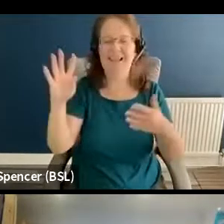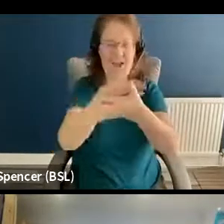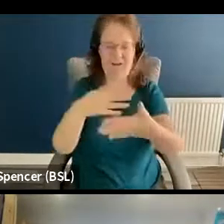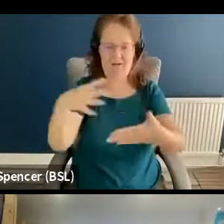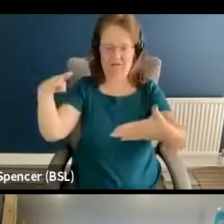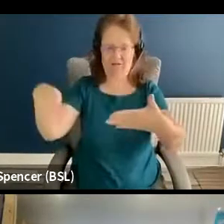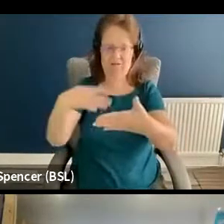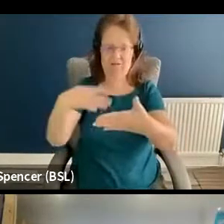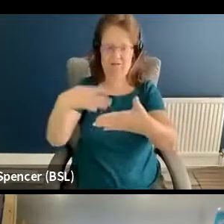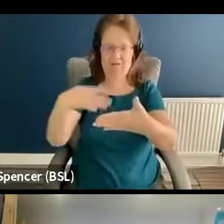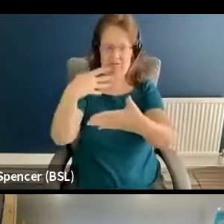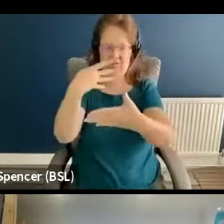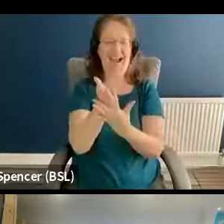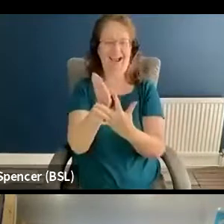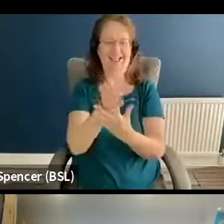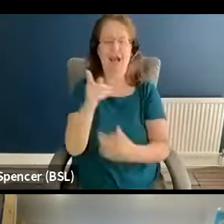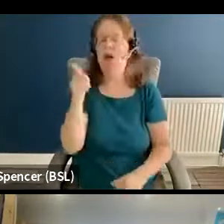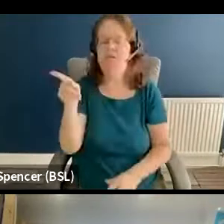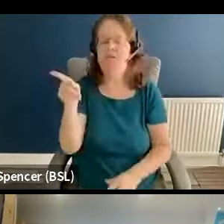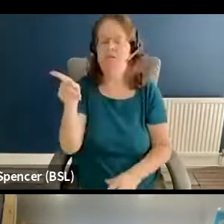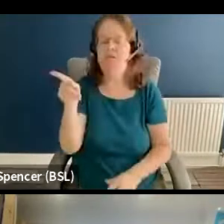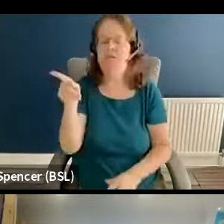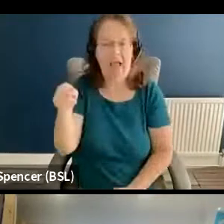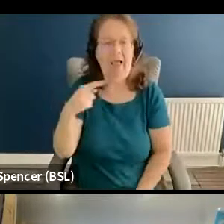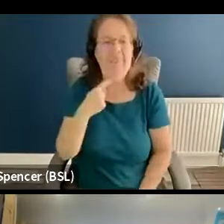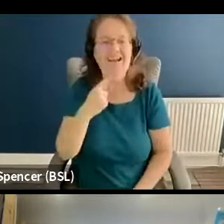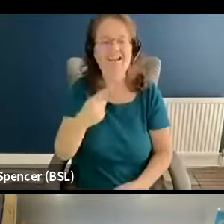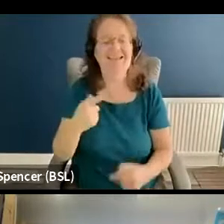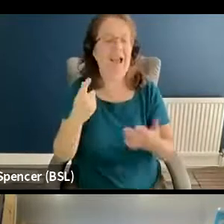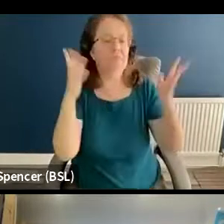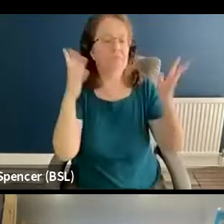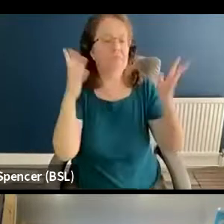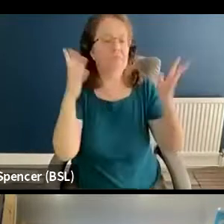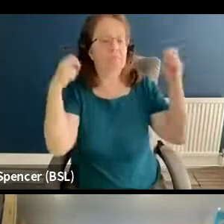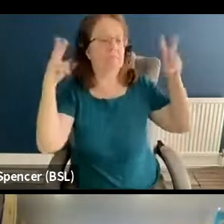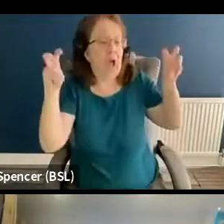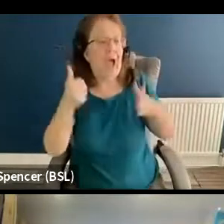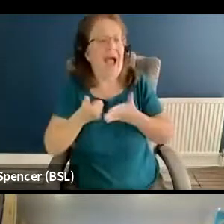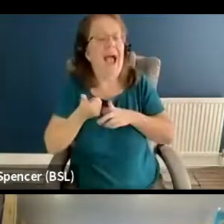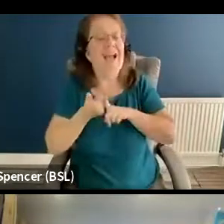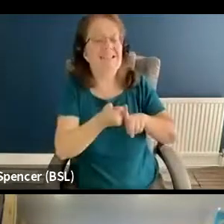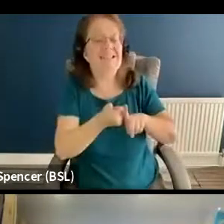accessible. They are saying they are assistive technology tools that can help you as you do